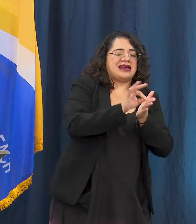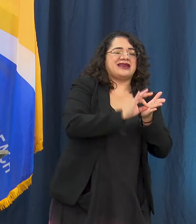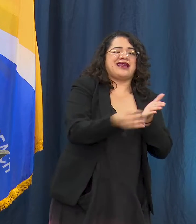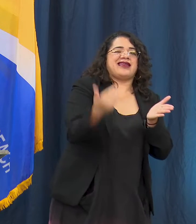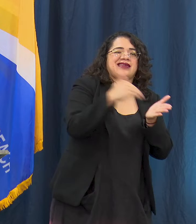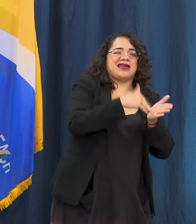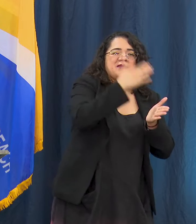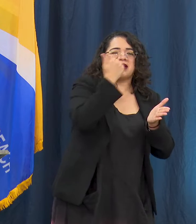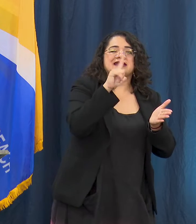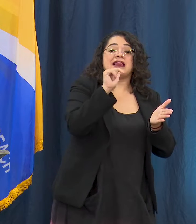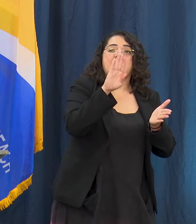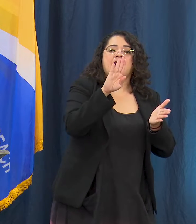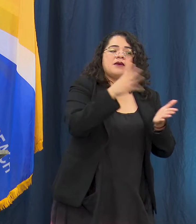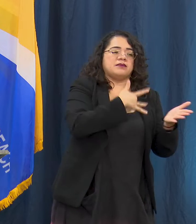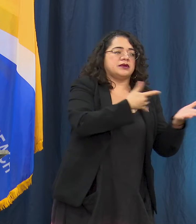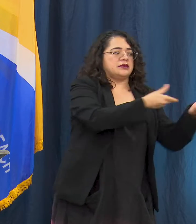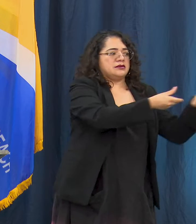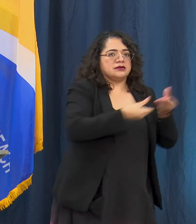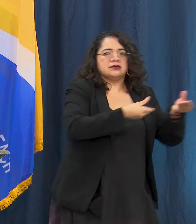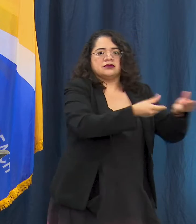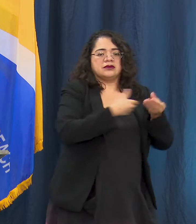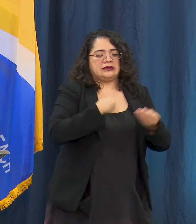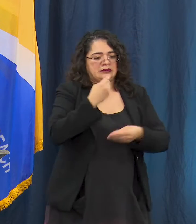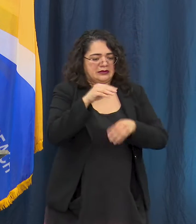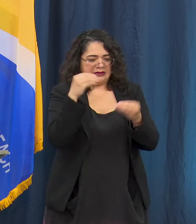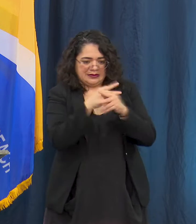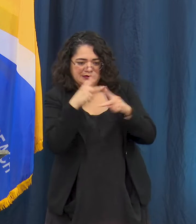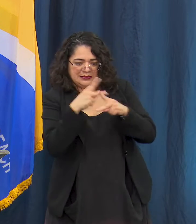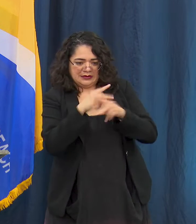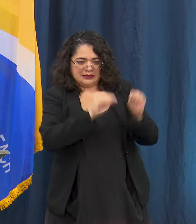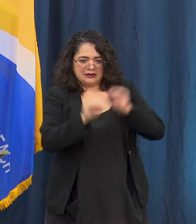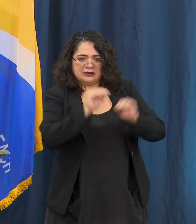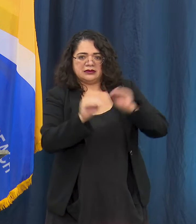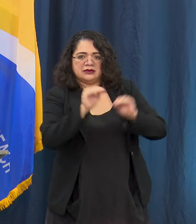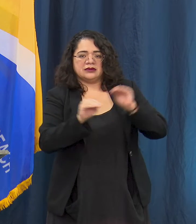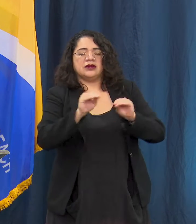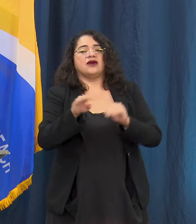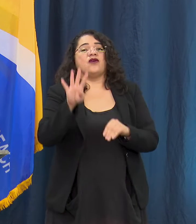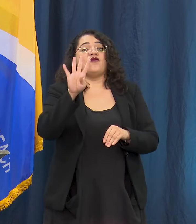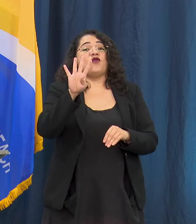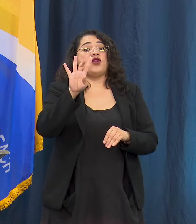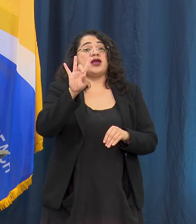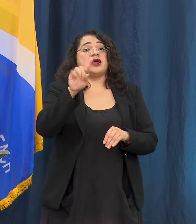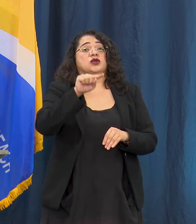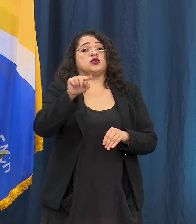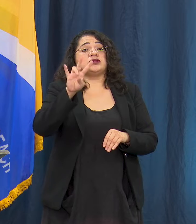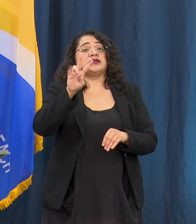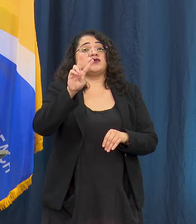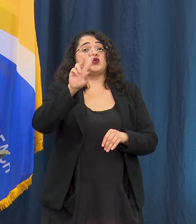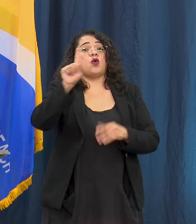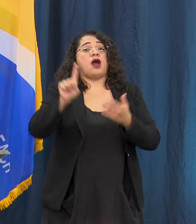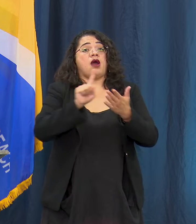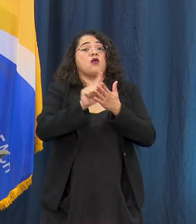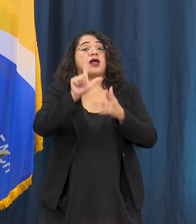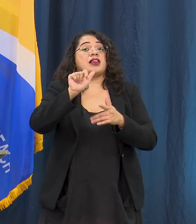are reporting in a 48 to 72 hour response now so we are able to get full